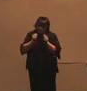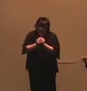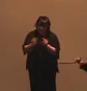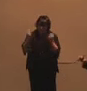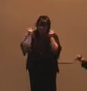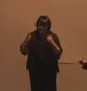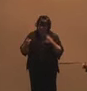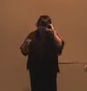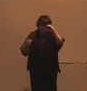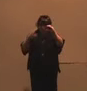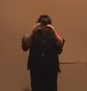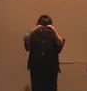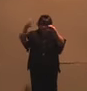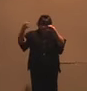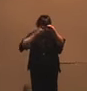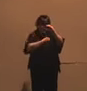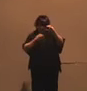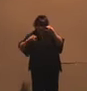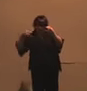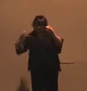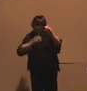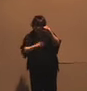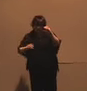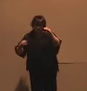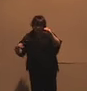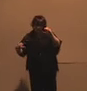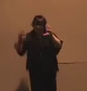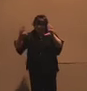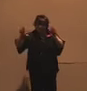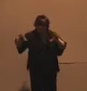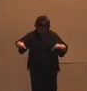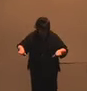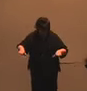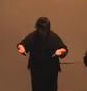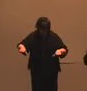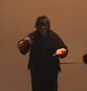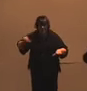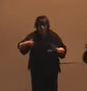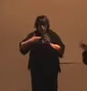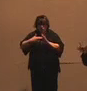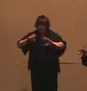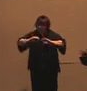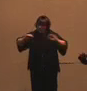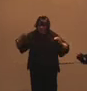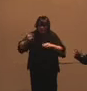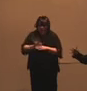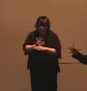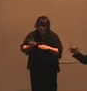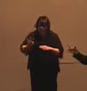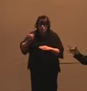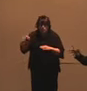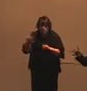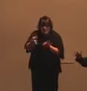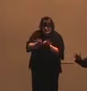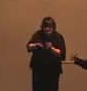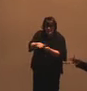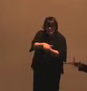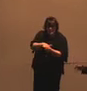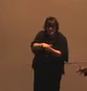So it represents no functions in it, just a space, the floating space.